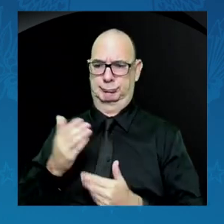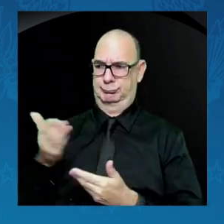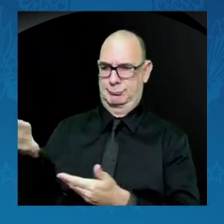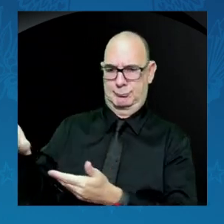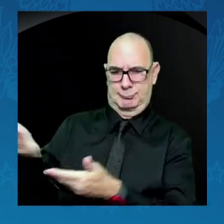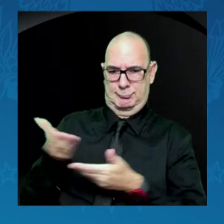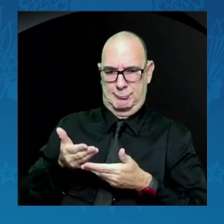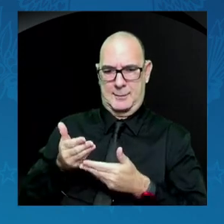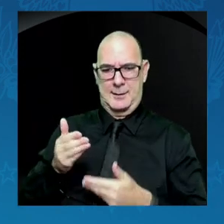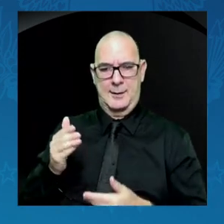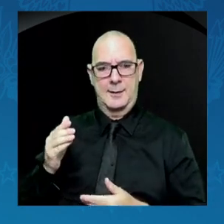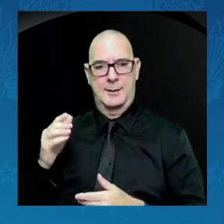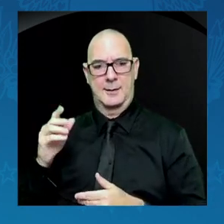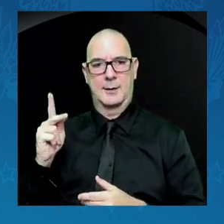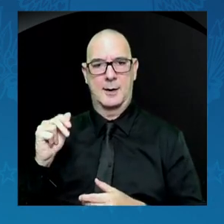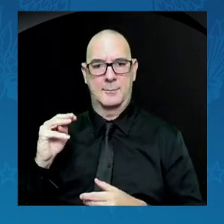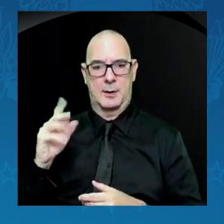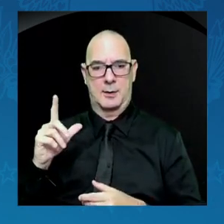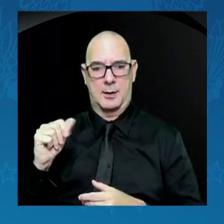a space, a fictional show